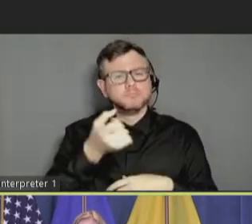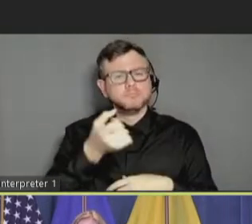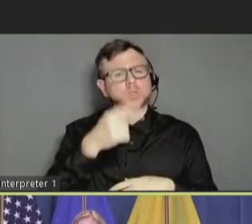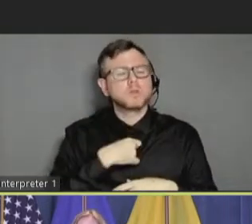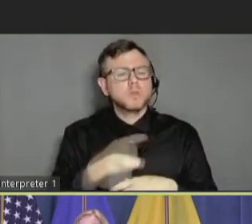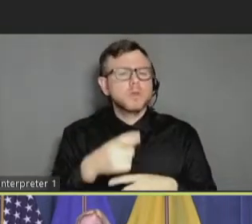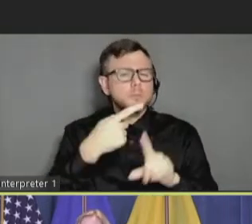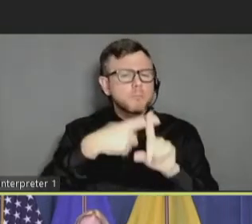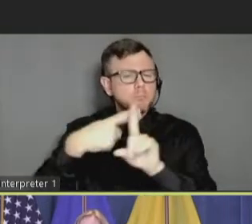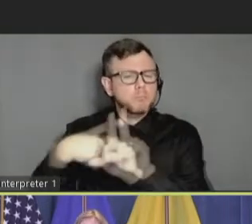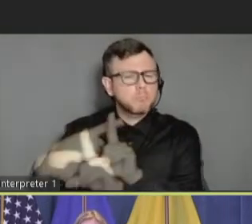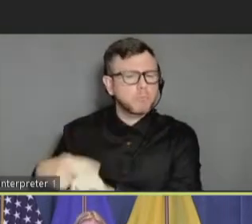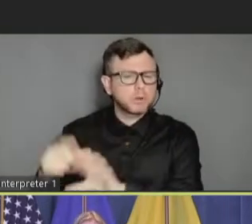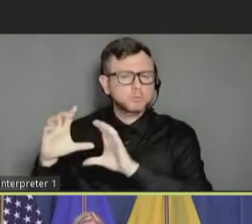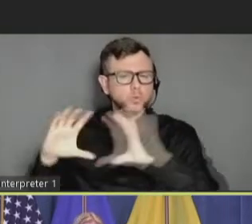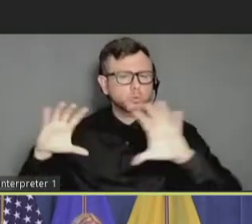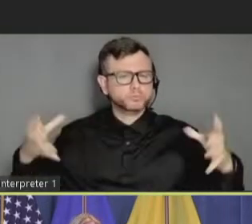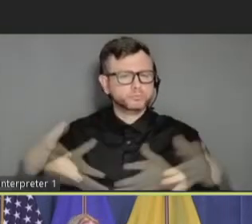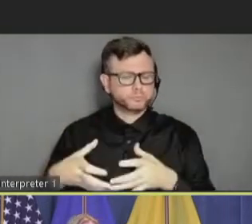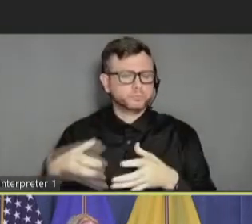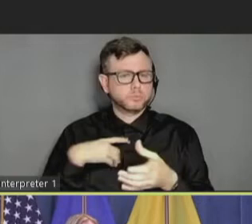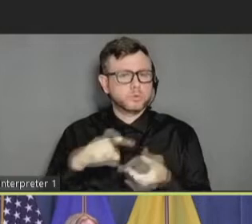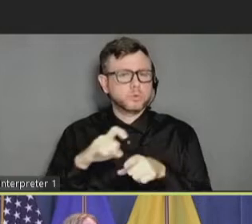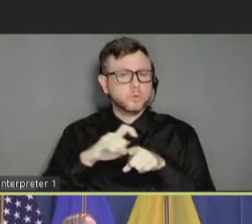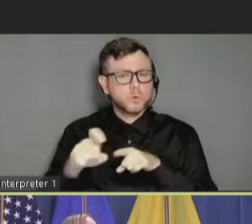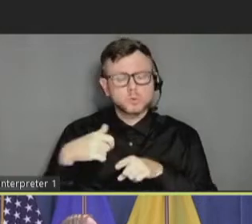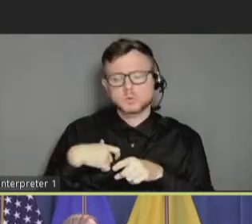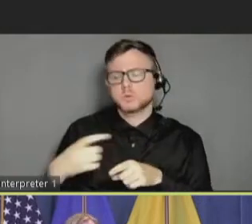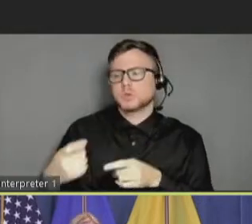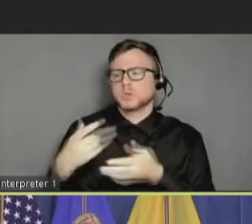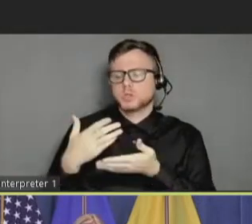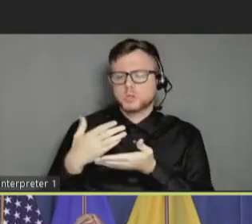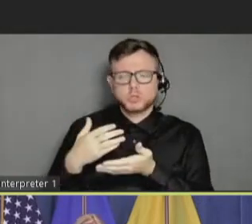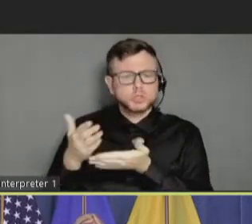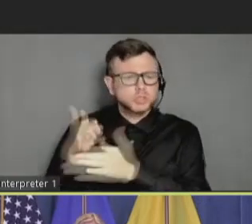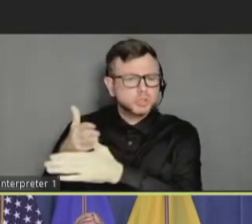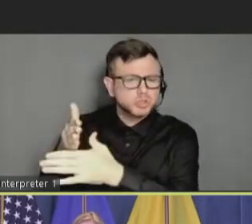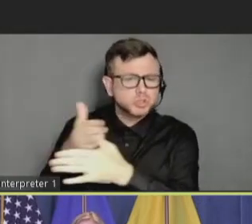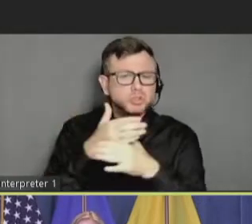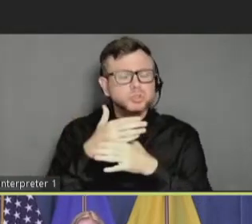where we'd bring organizations together to share about their work to do peer-to-peer networking and